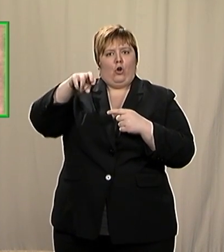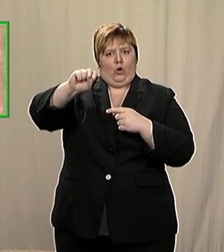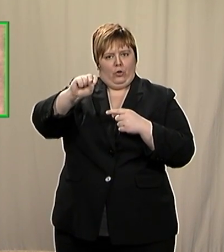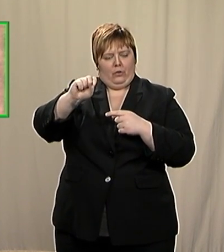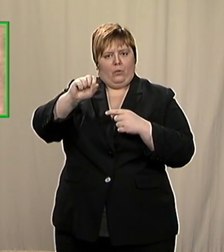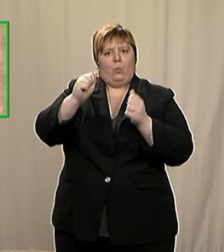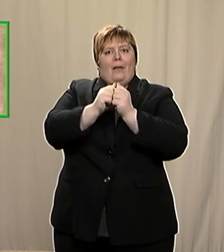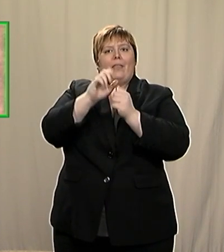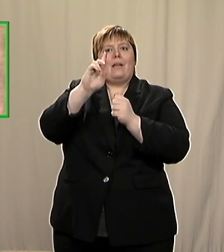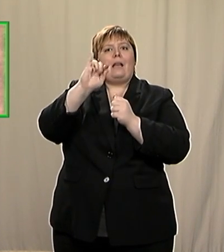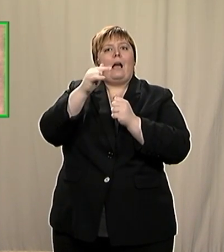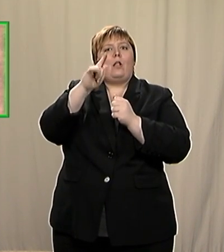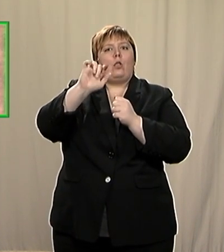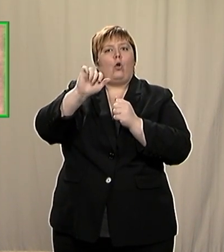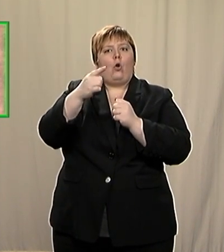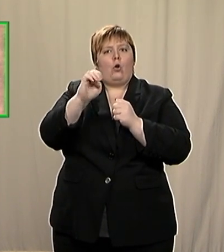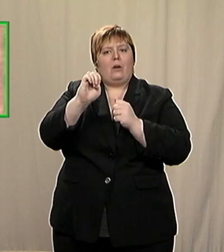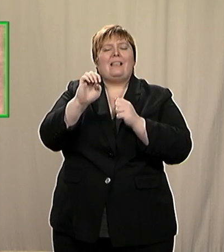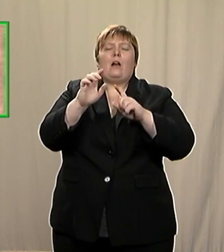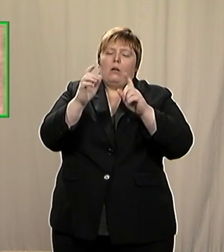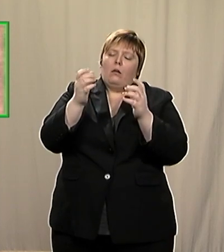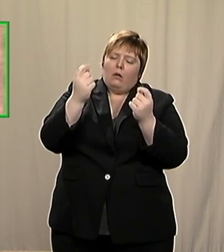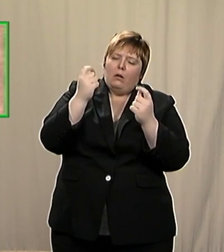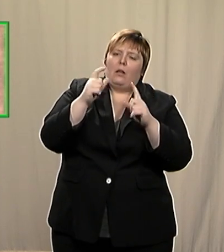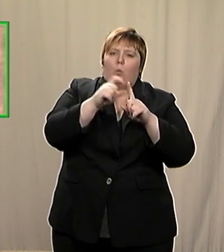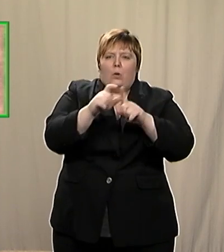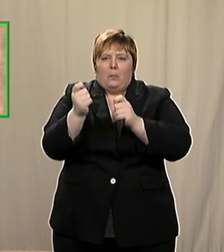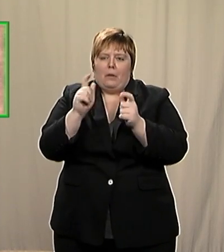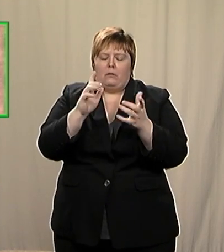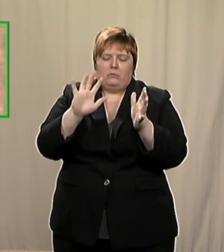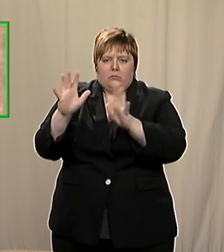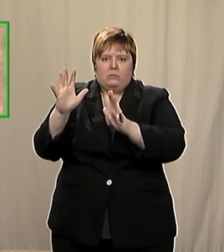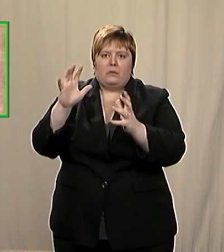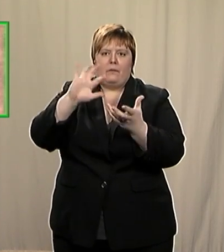because there are two participants, but the interpreter is still crucially a participant.